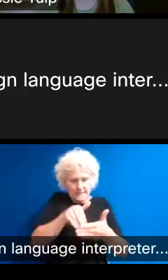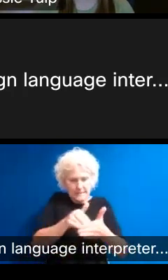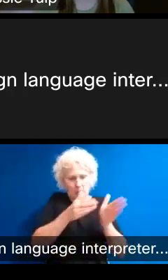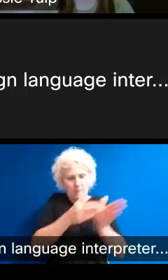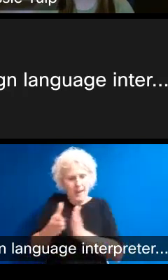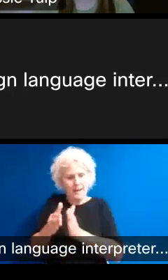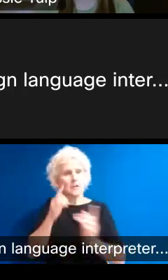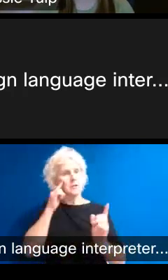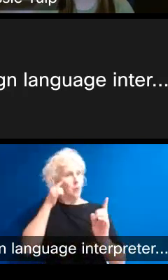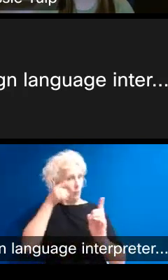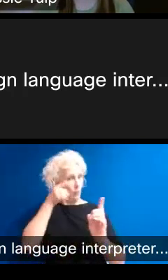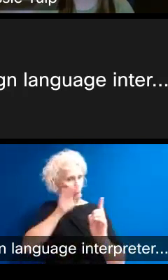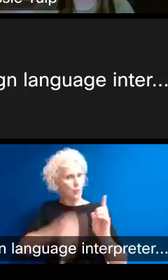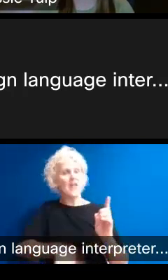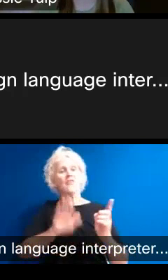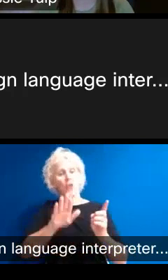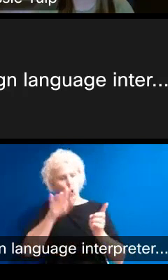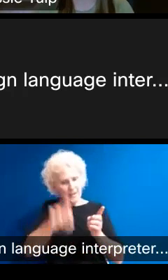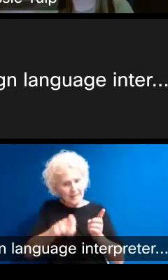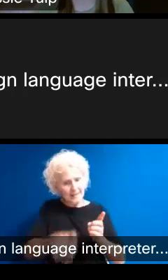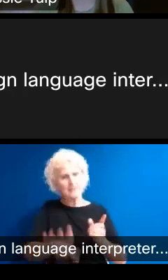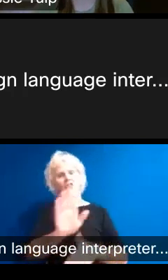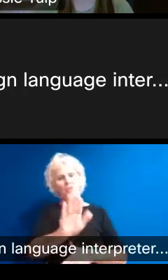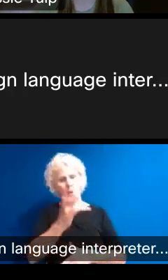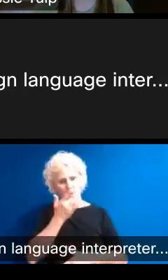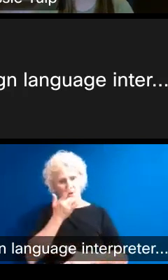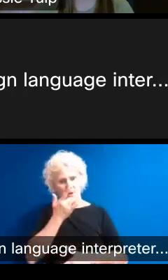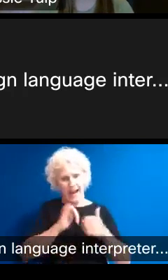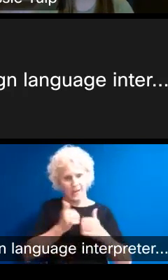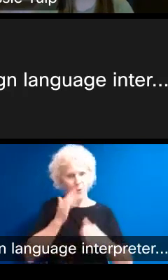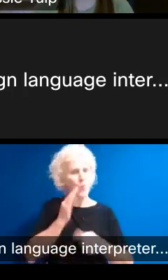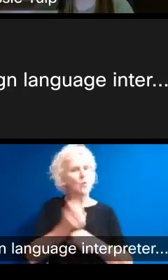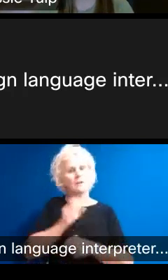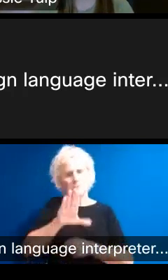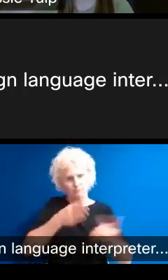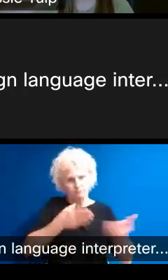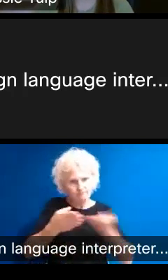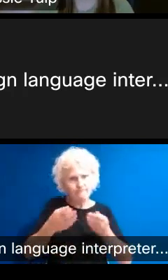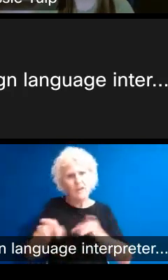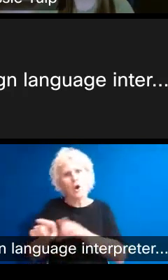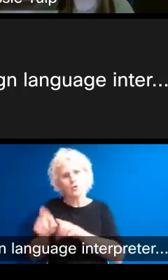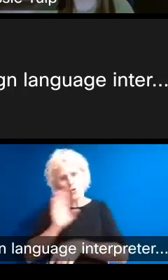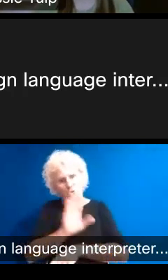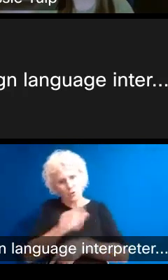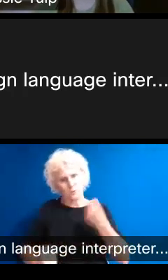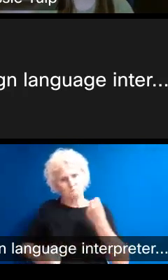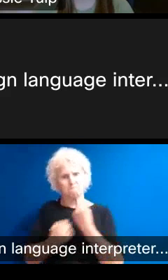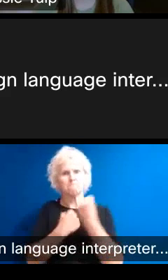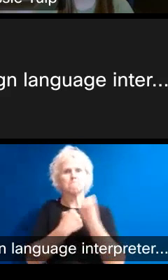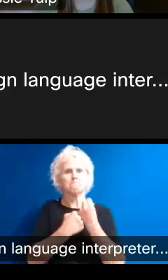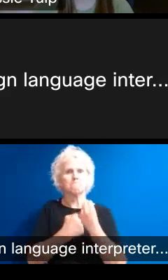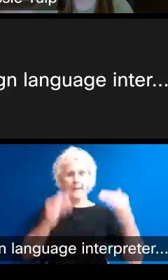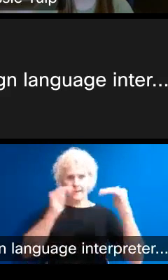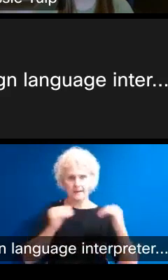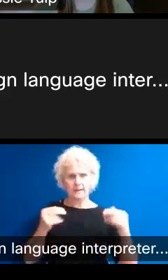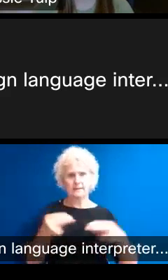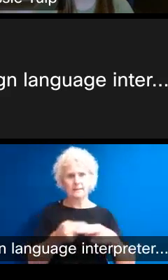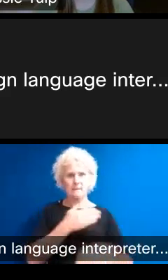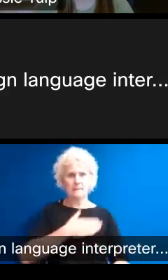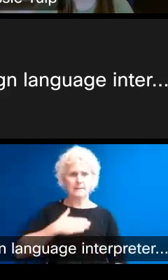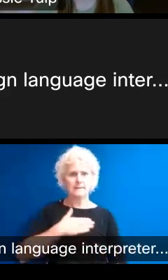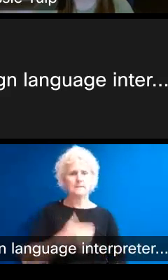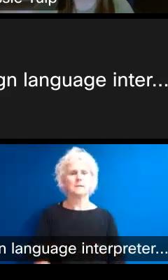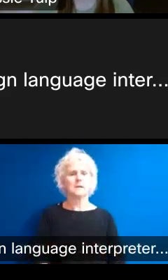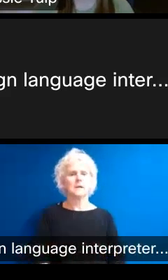preferences of how the person will receive services and supports. Next slide please.